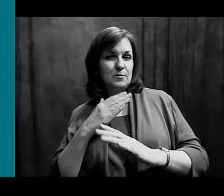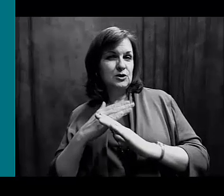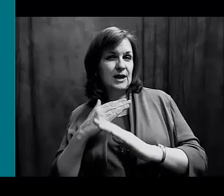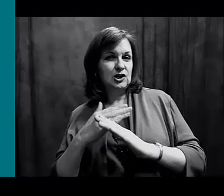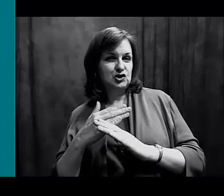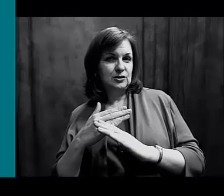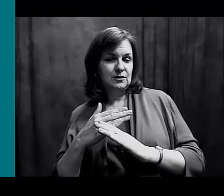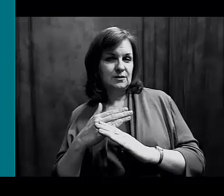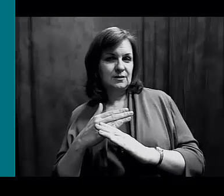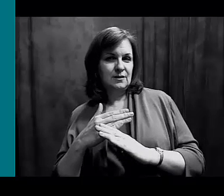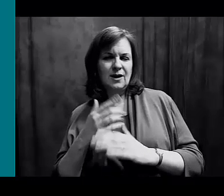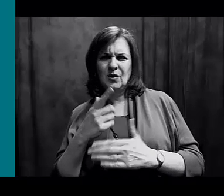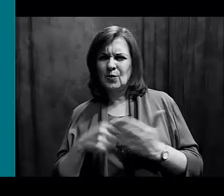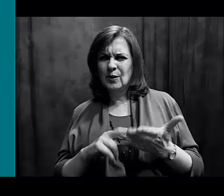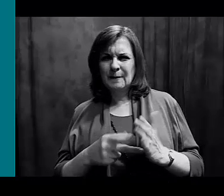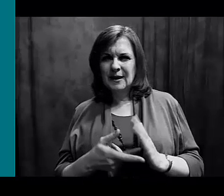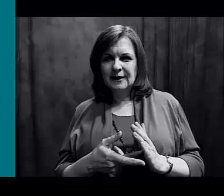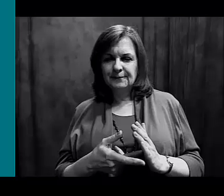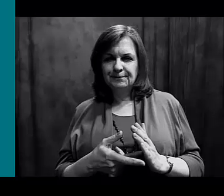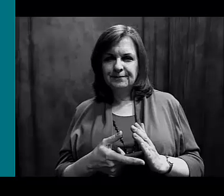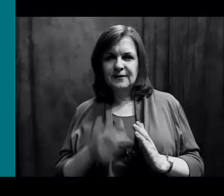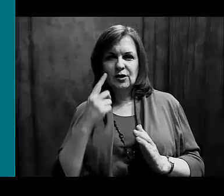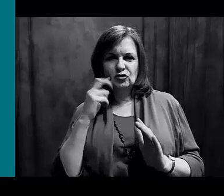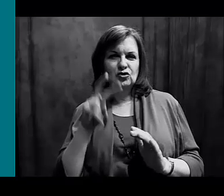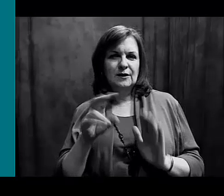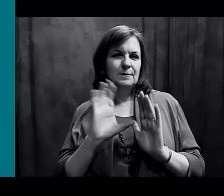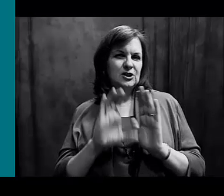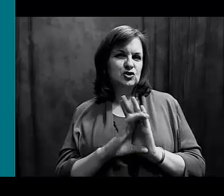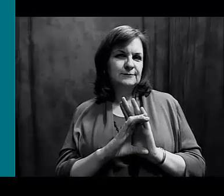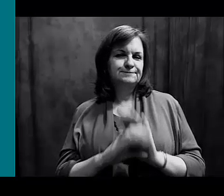for it and what I mean by that is this